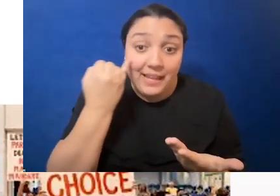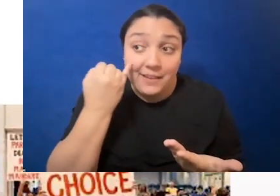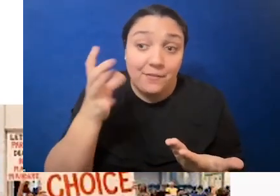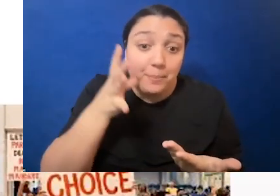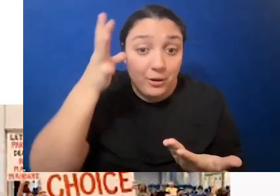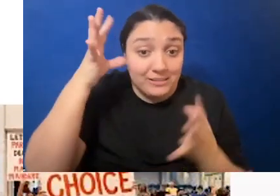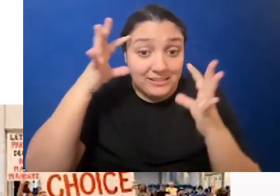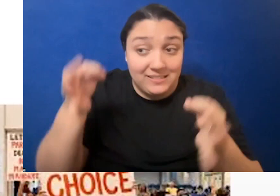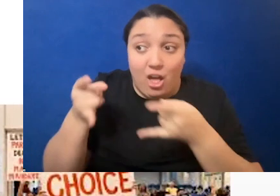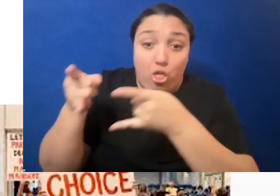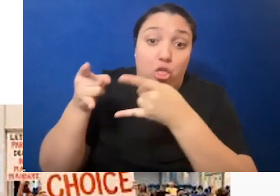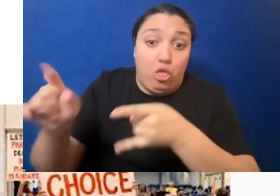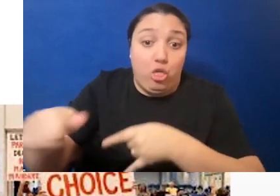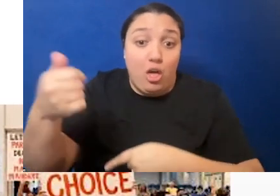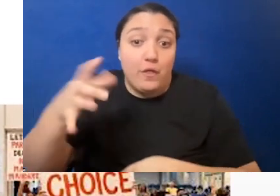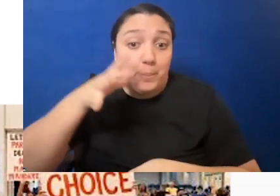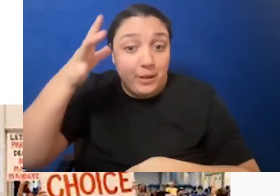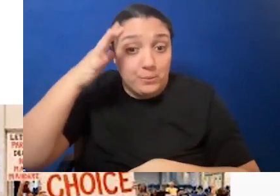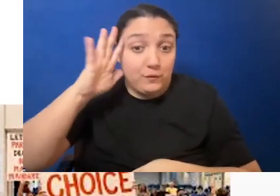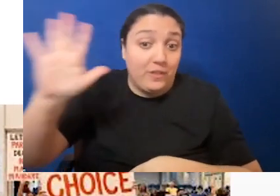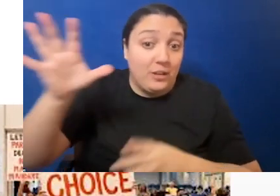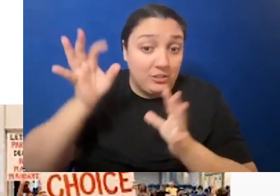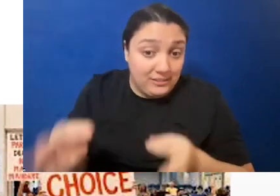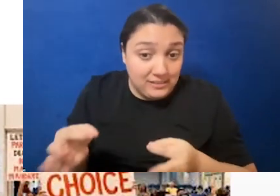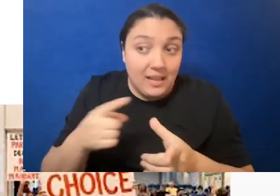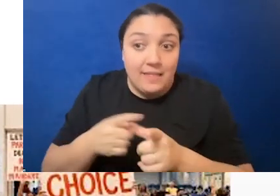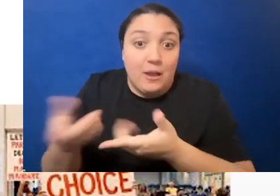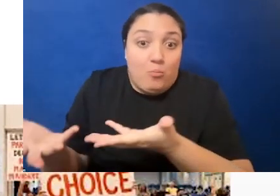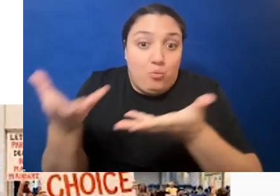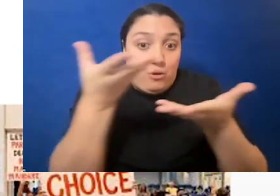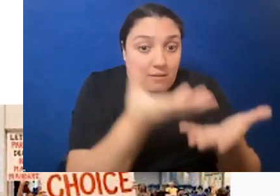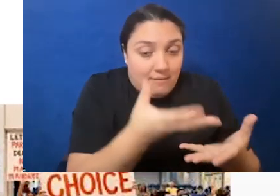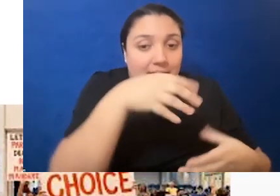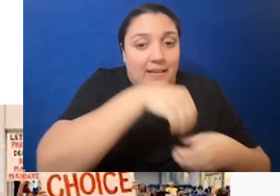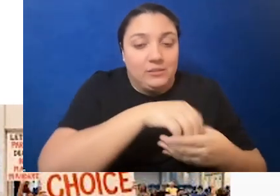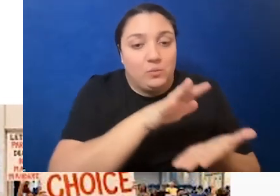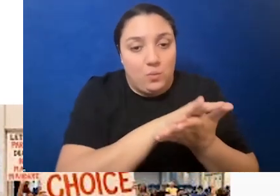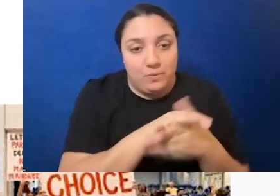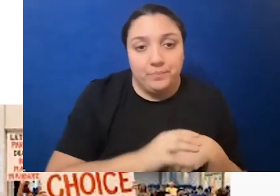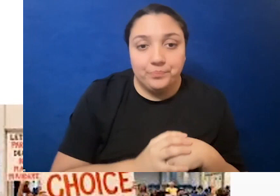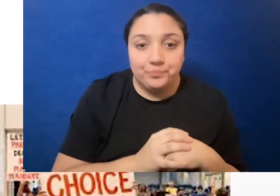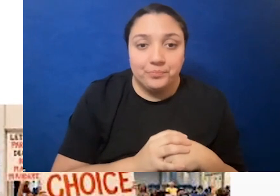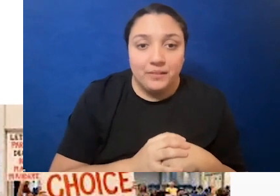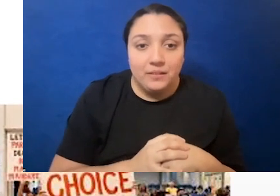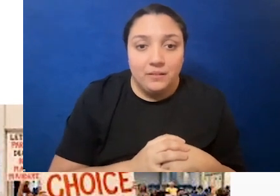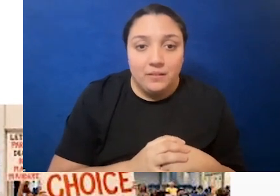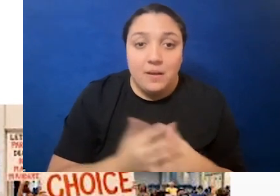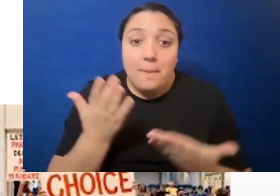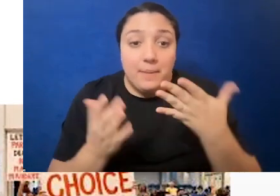PARENTS MAKE FUN OF OTHER PARENTS FOR CHOICES AND THEY BRING THEIR OPINIONS TO THE SCHOOLS.